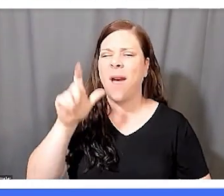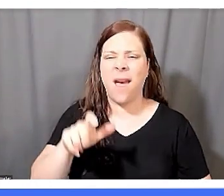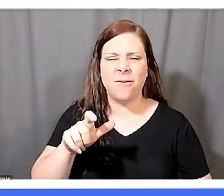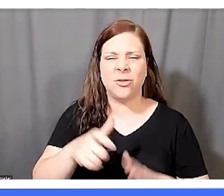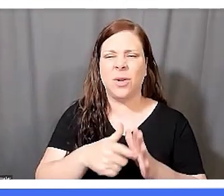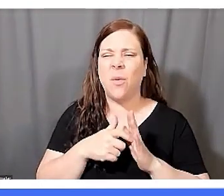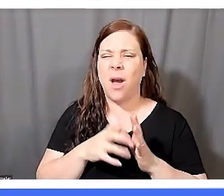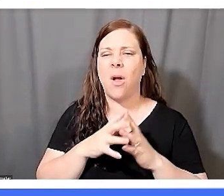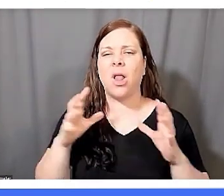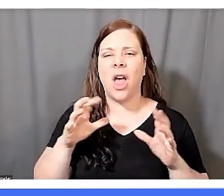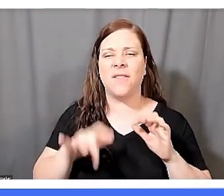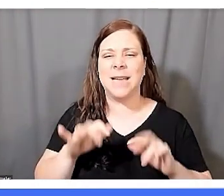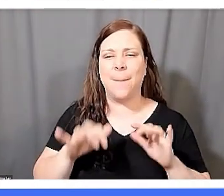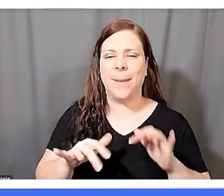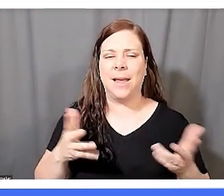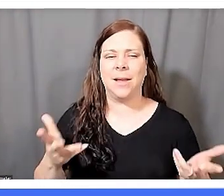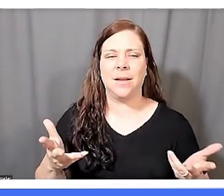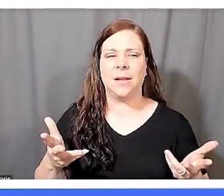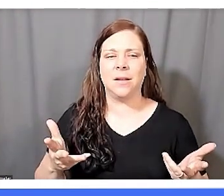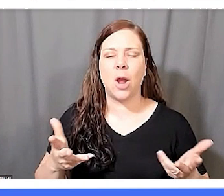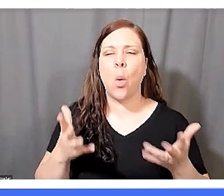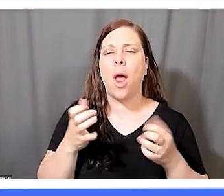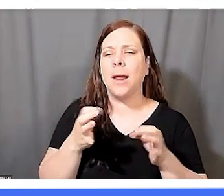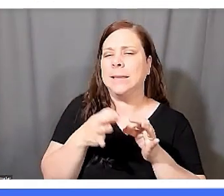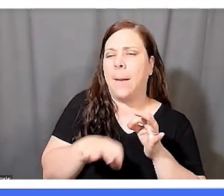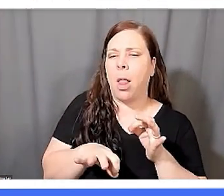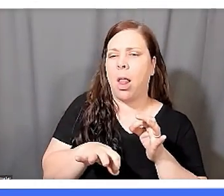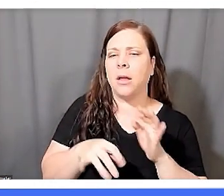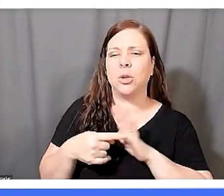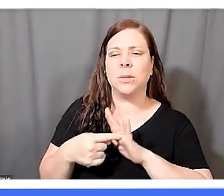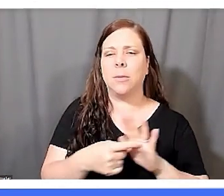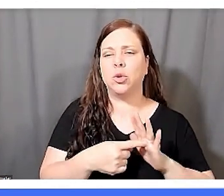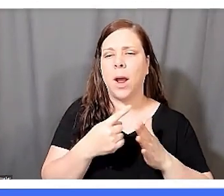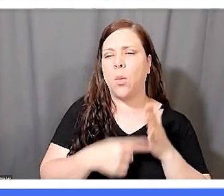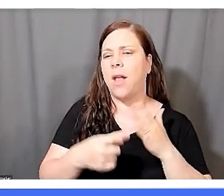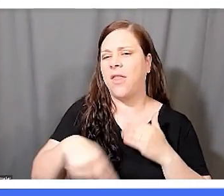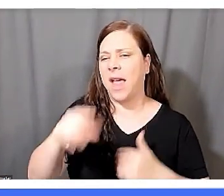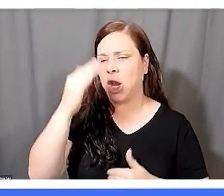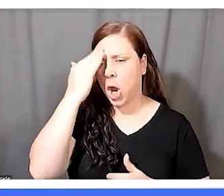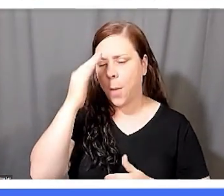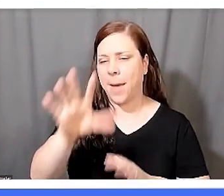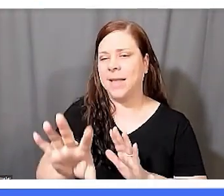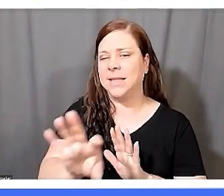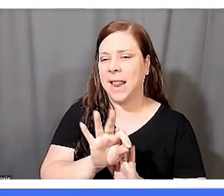You want to make it as simple to demonstrate what they know by selecting a choice versus